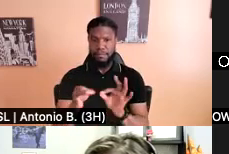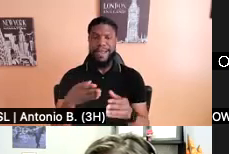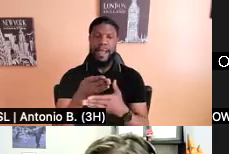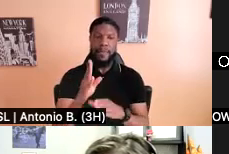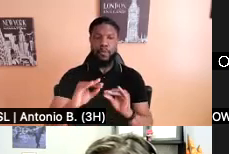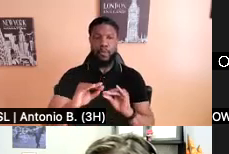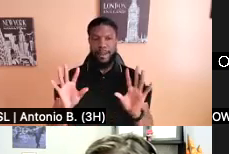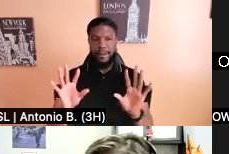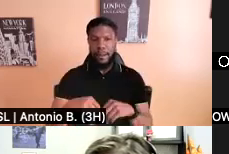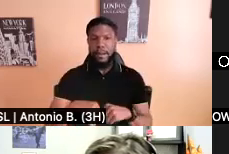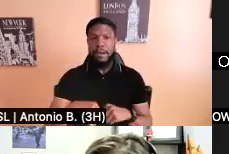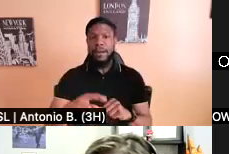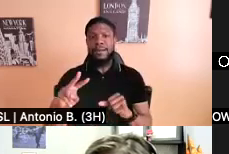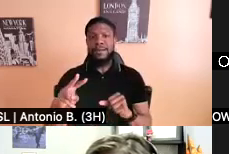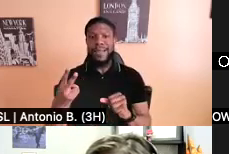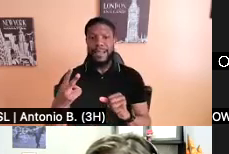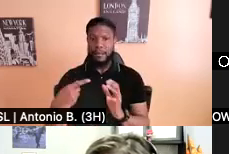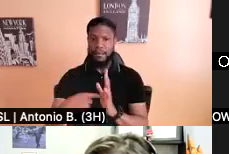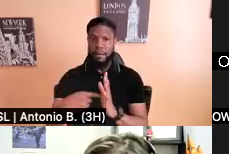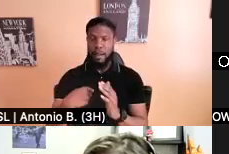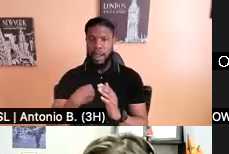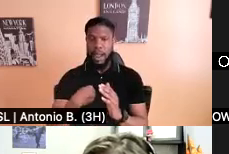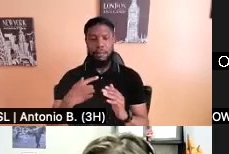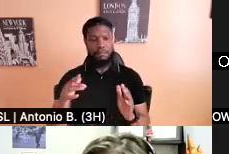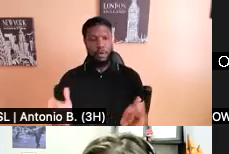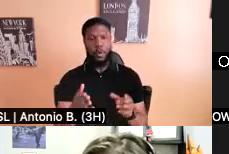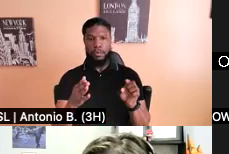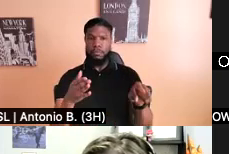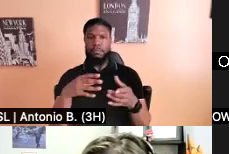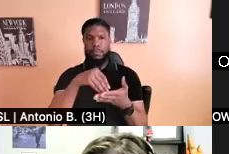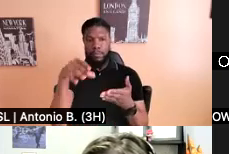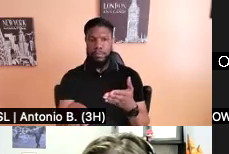I encourage the student to take their strength from one area and apply it throughout the paper: